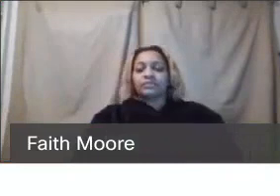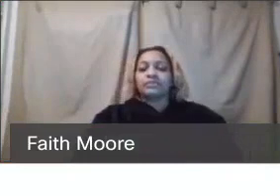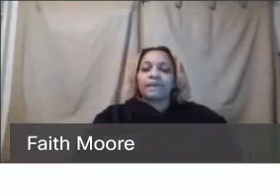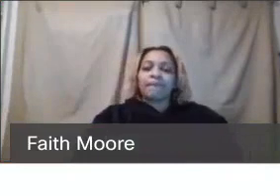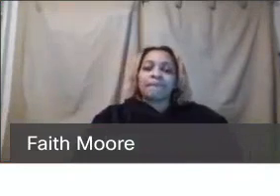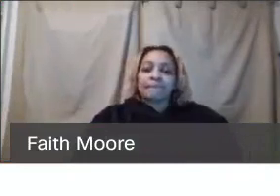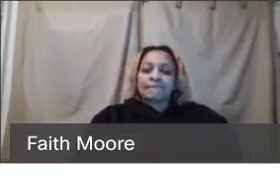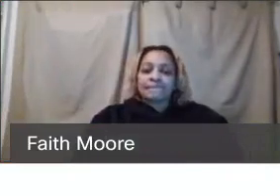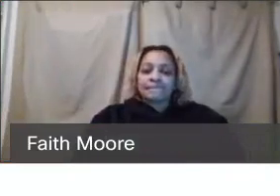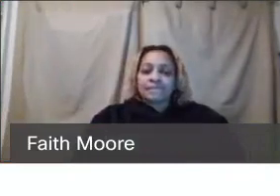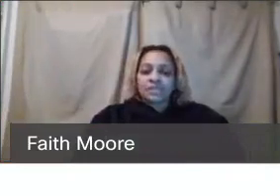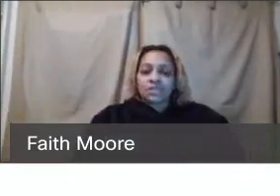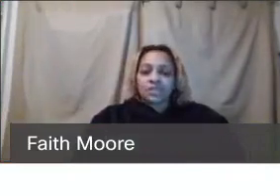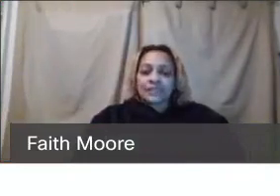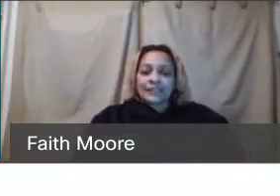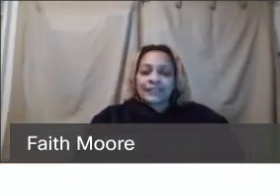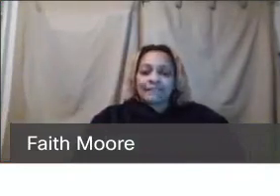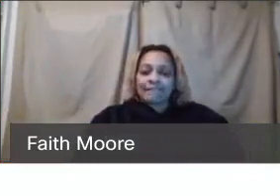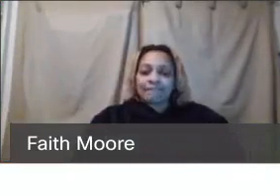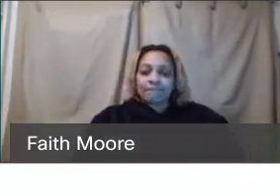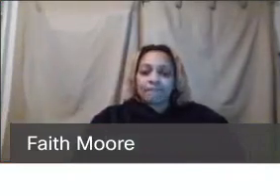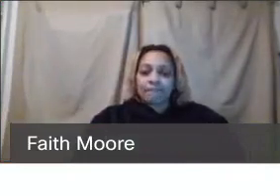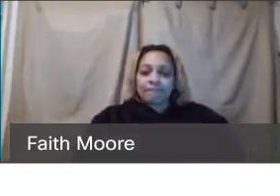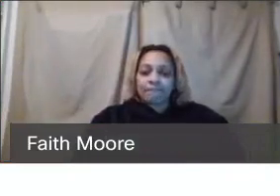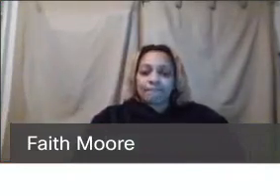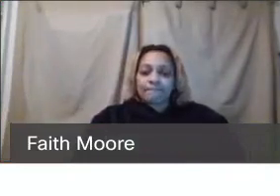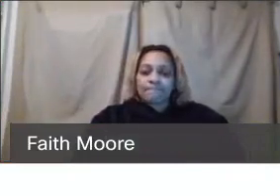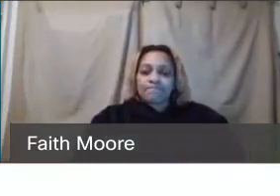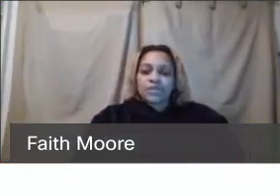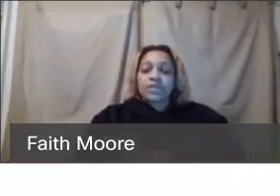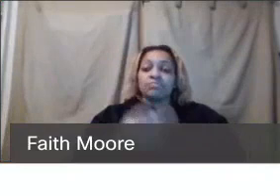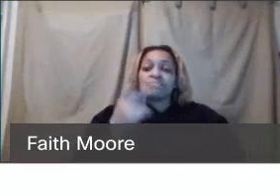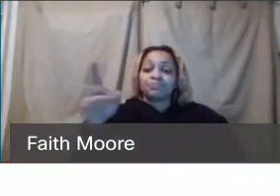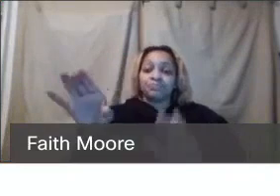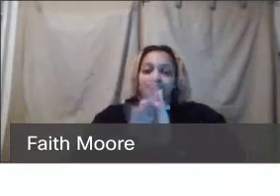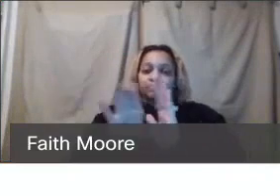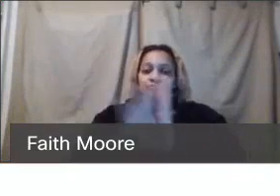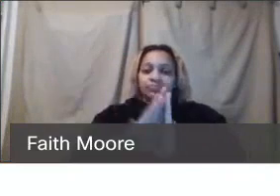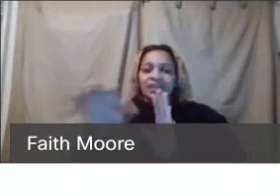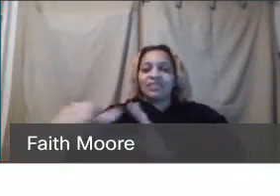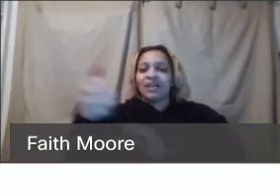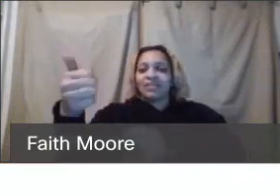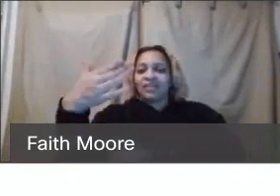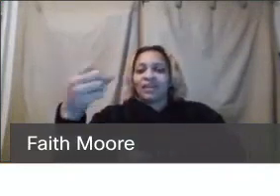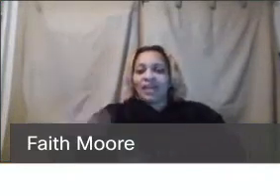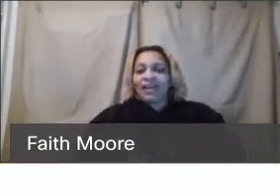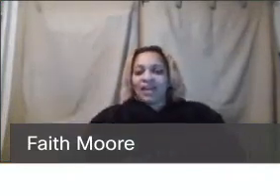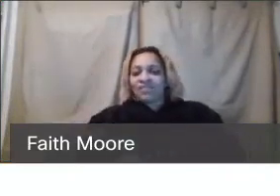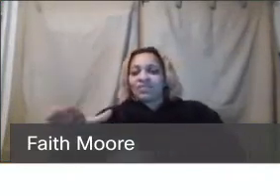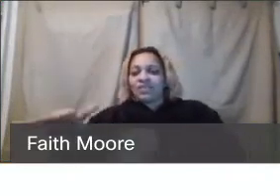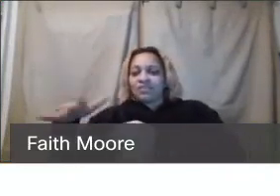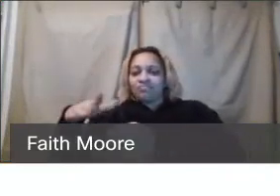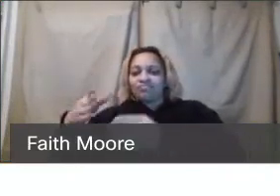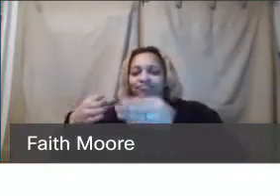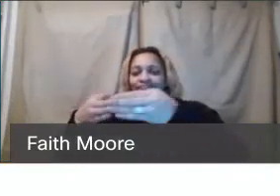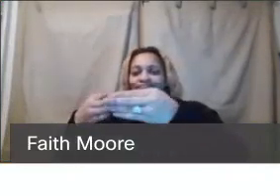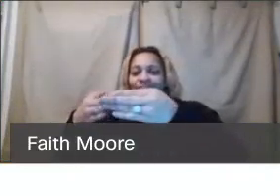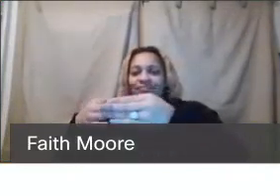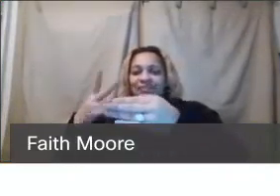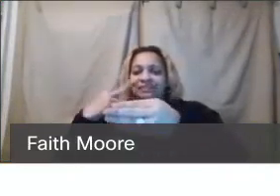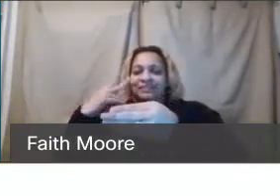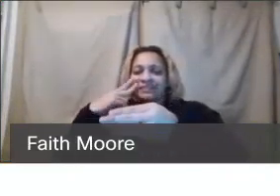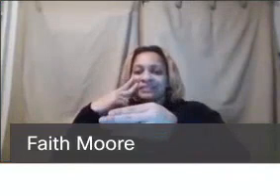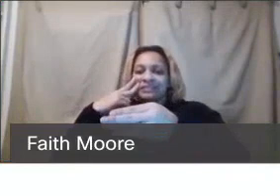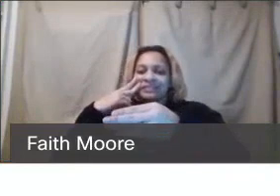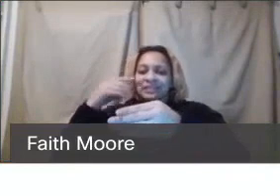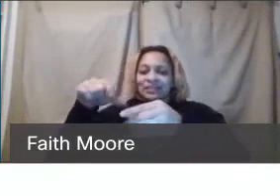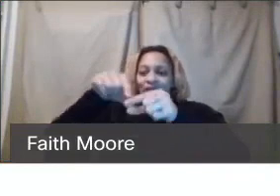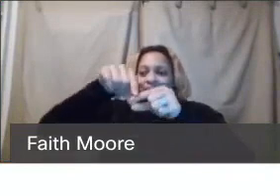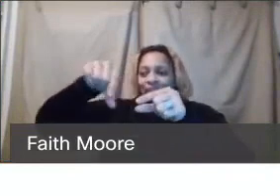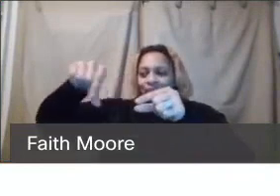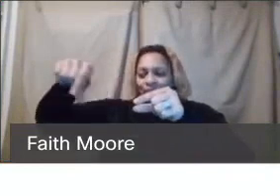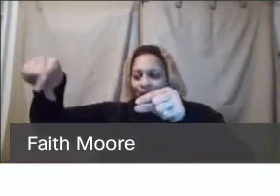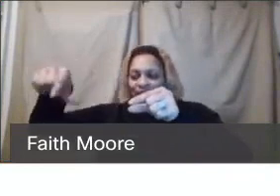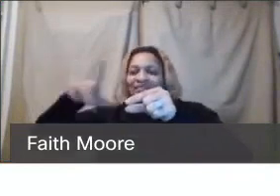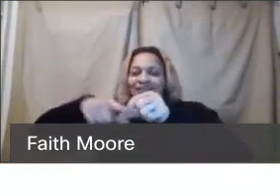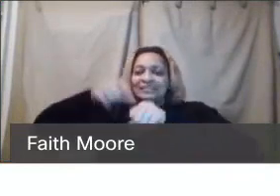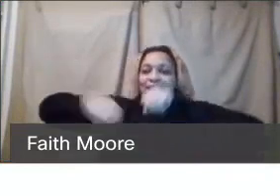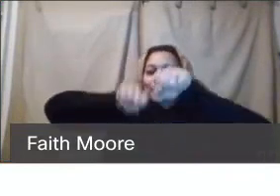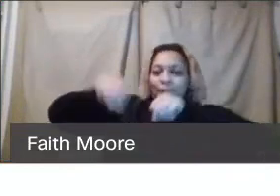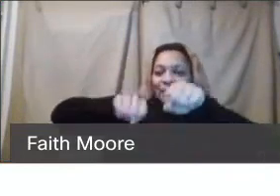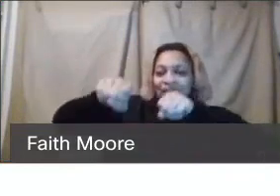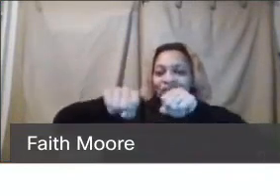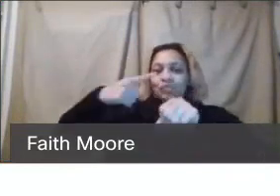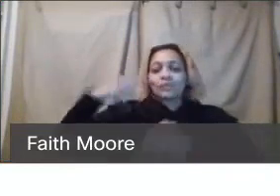You can see their other half of the intersection. So that's that that I was talking about where you see those straight green bars that's where you would ride on your bicycle in order to turn on domain itself.